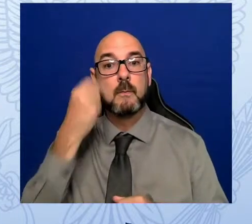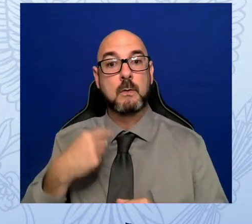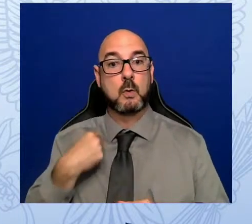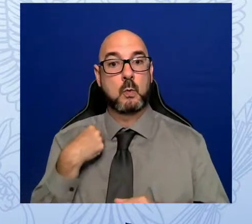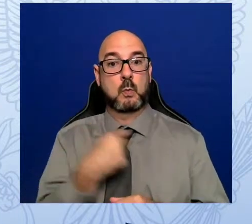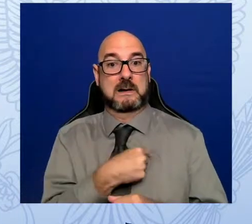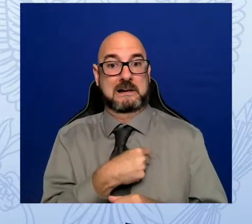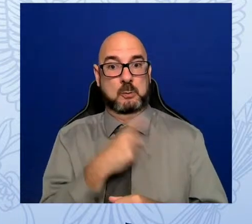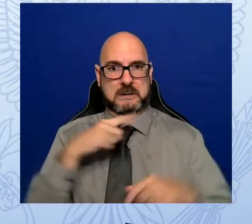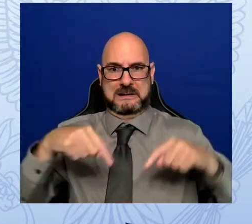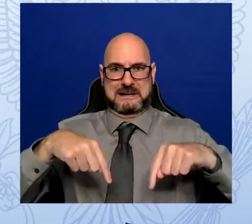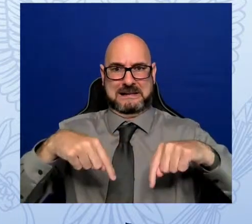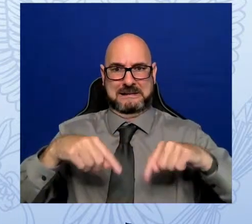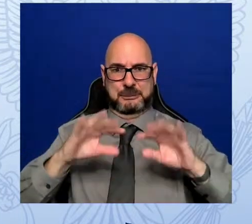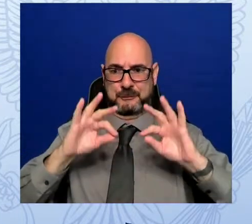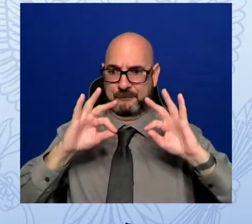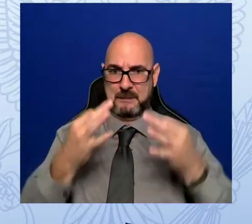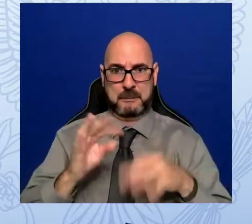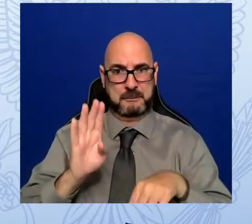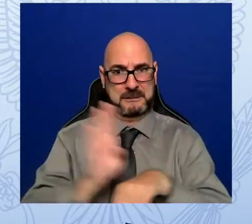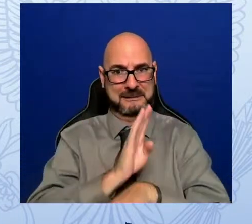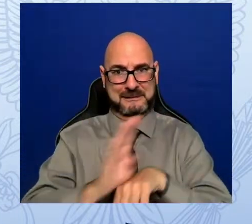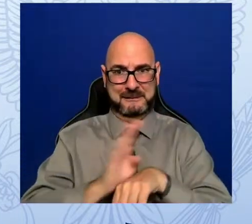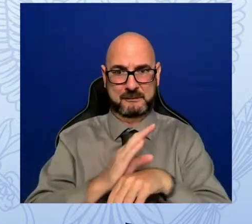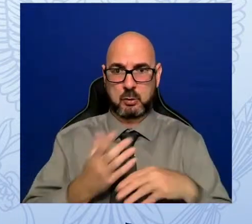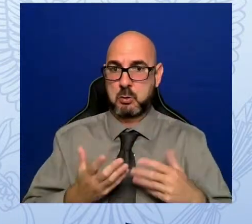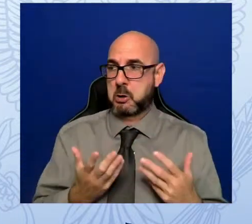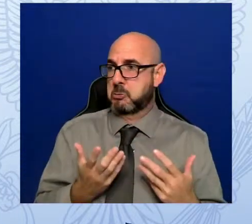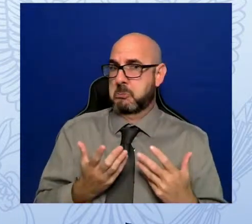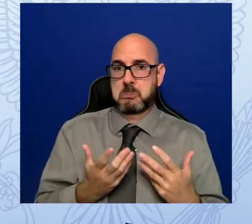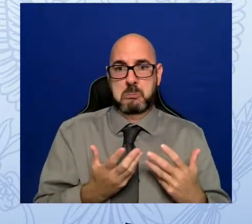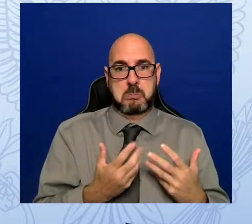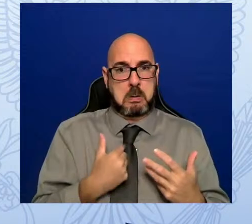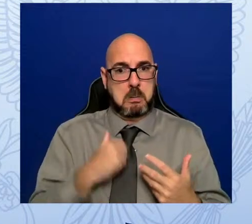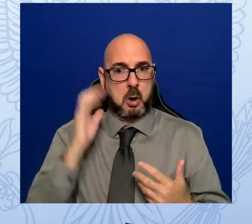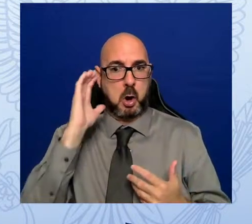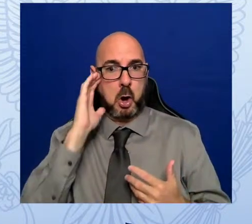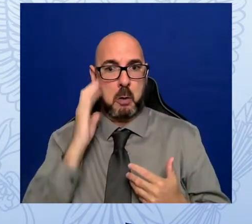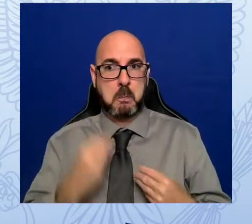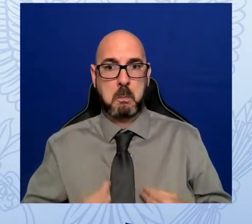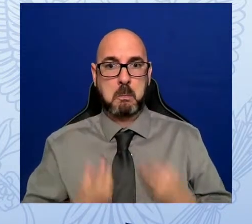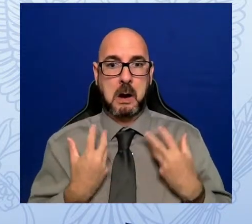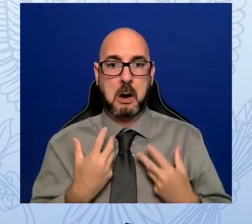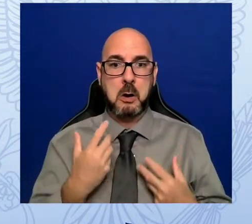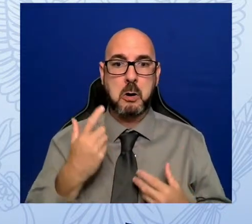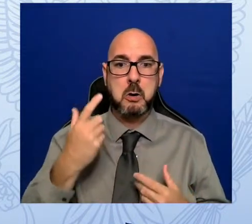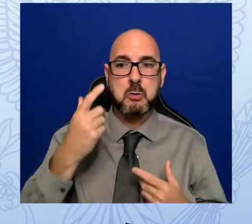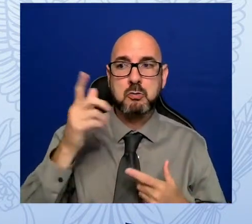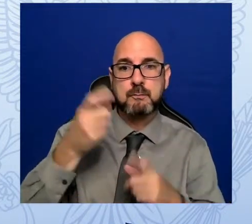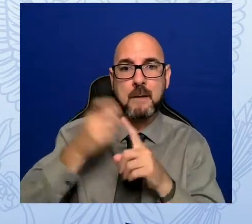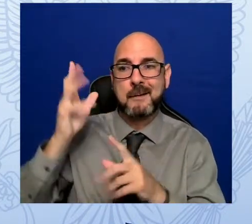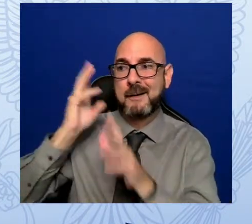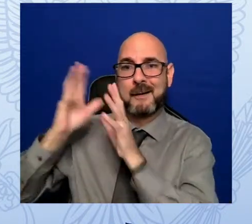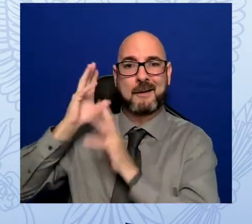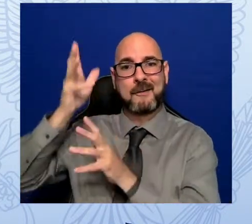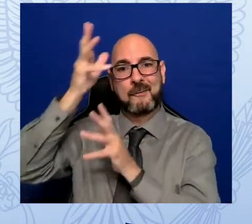I grew up inspired by the stories that were told of my great grandfather's World War I service, my grandfather's World War II service,